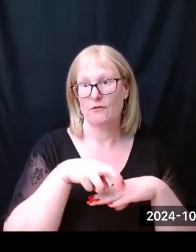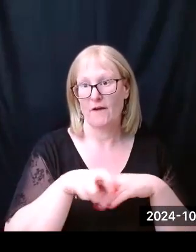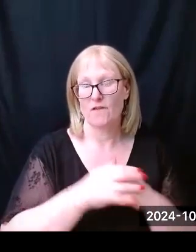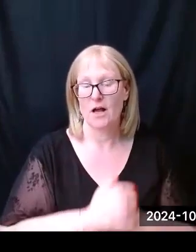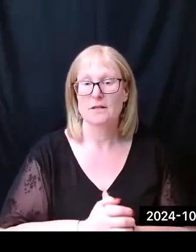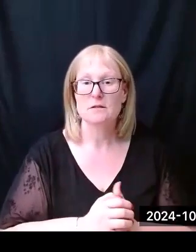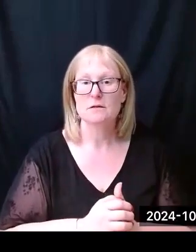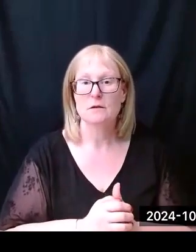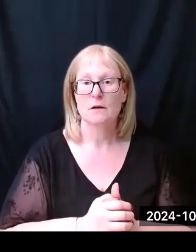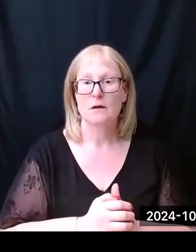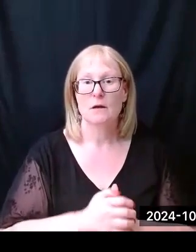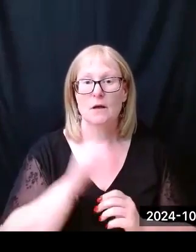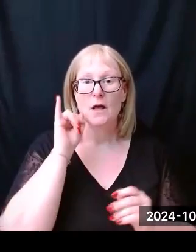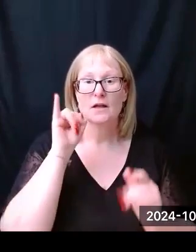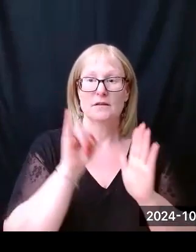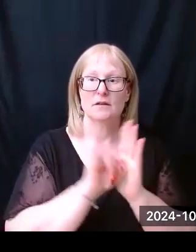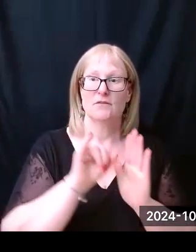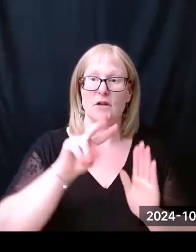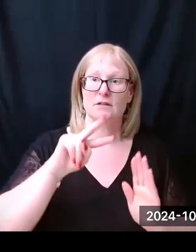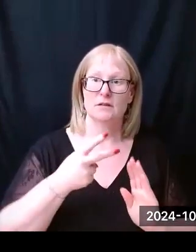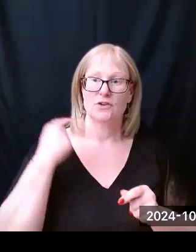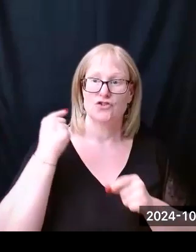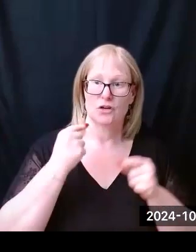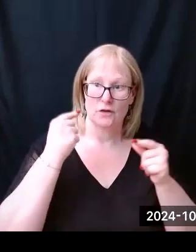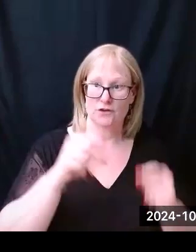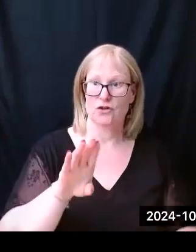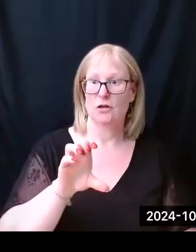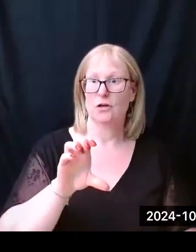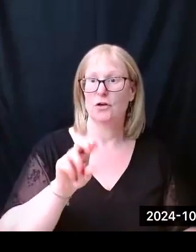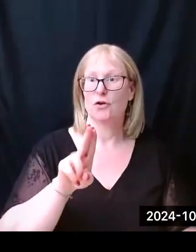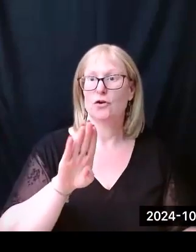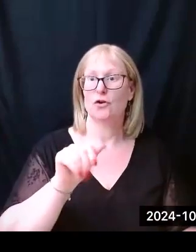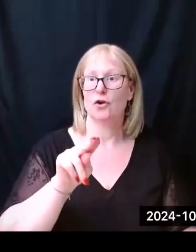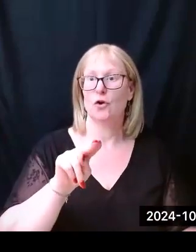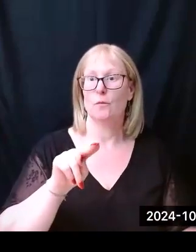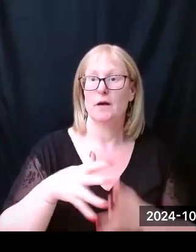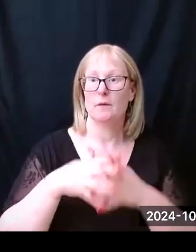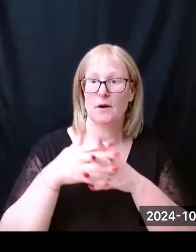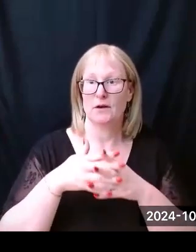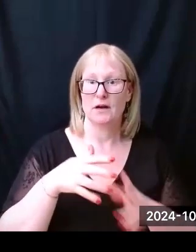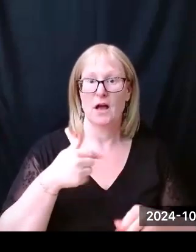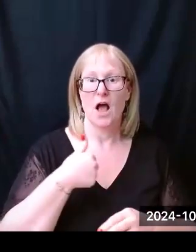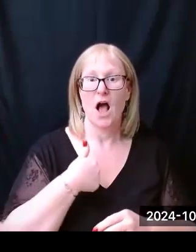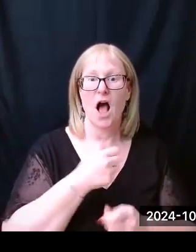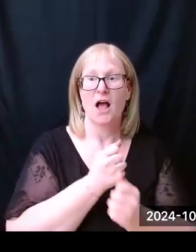As identifying a second generation Cuban-American, I love that Disney gave us the film Encanto.